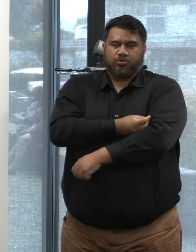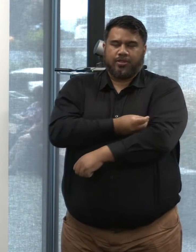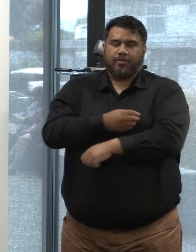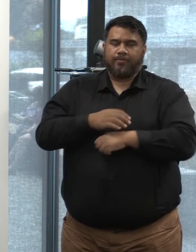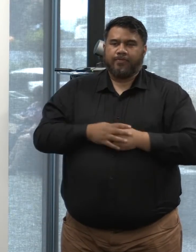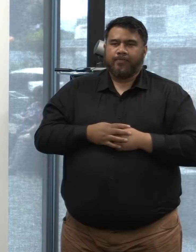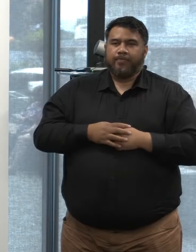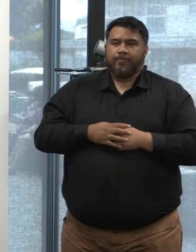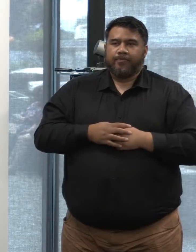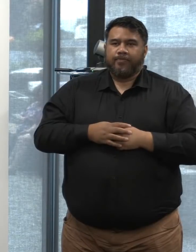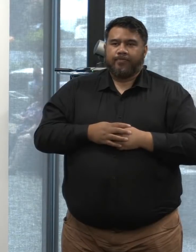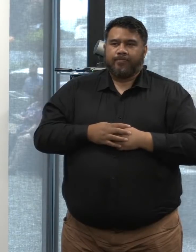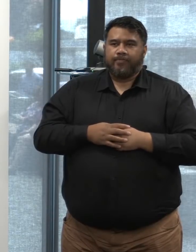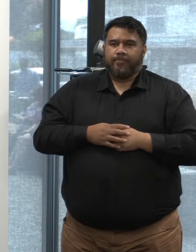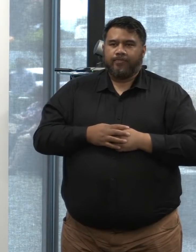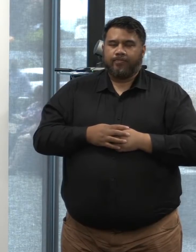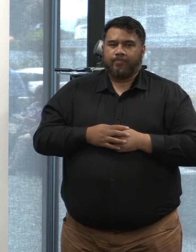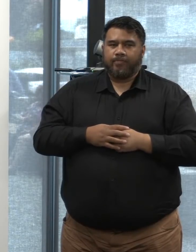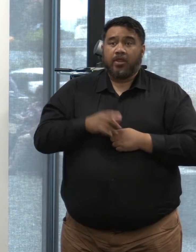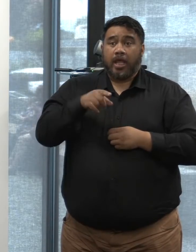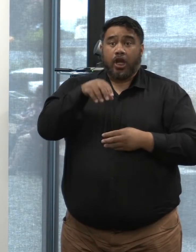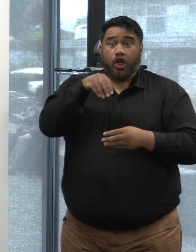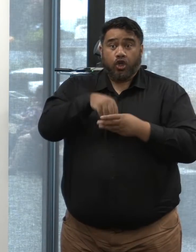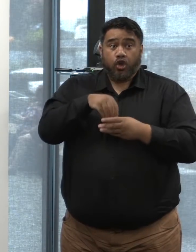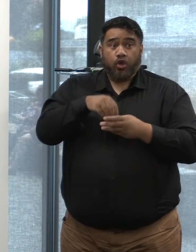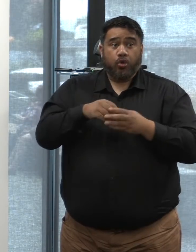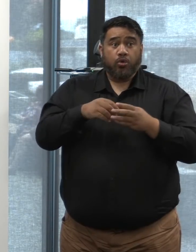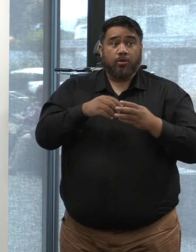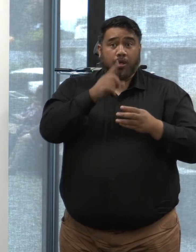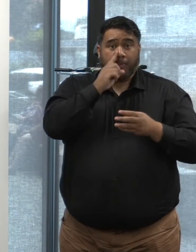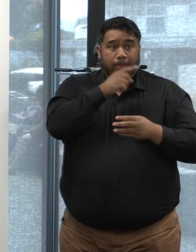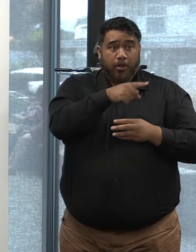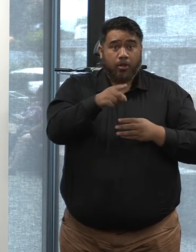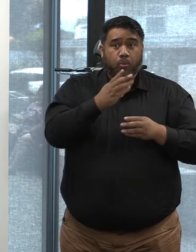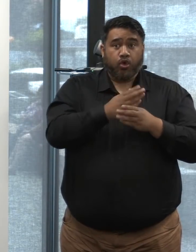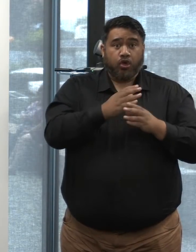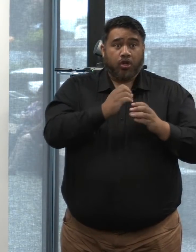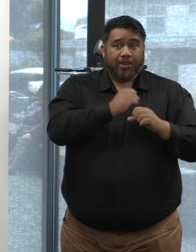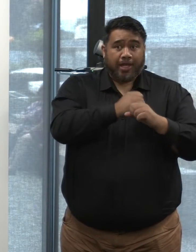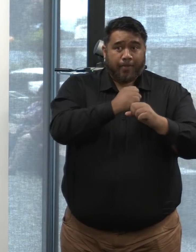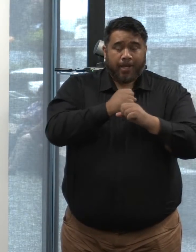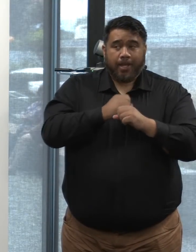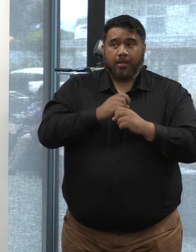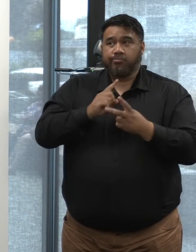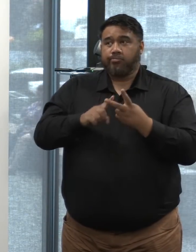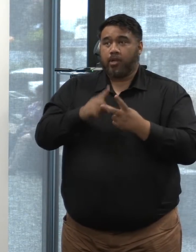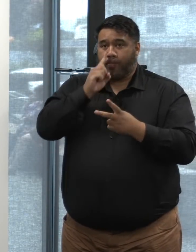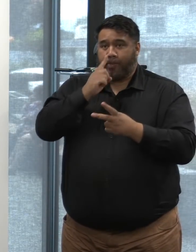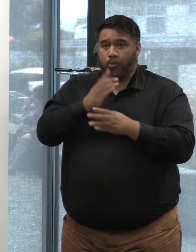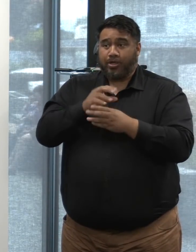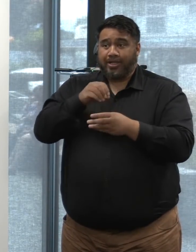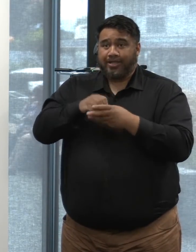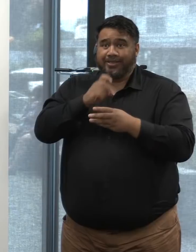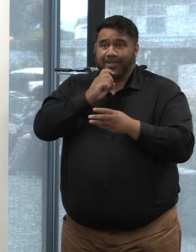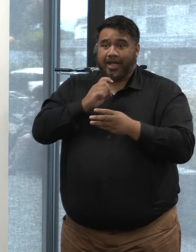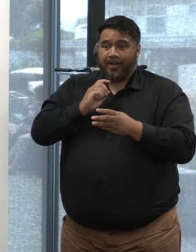so between 95% and 100%. And that lies with everybody,